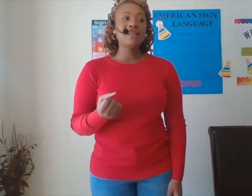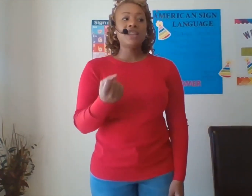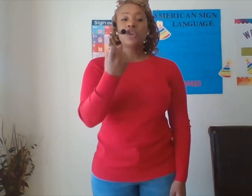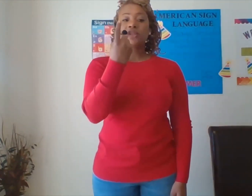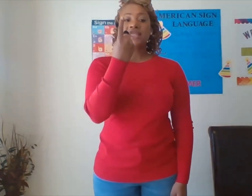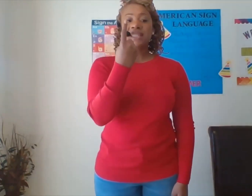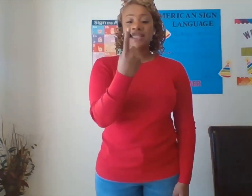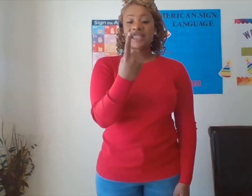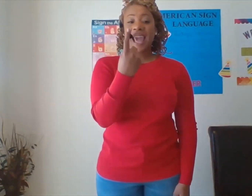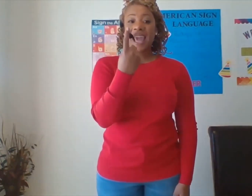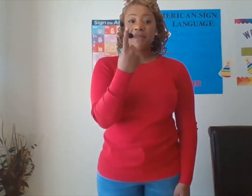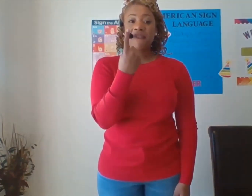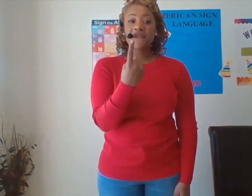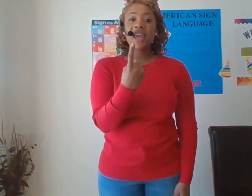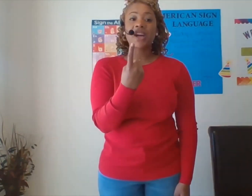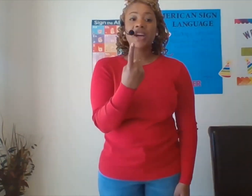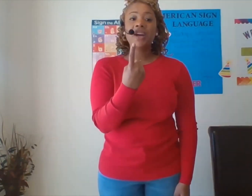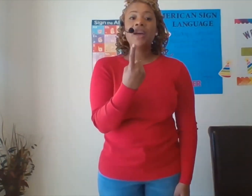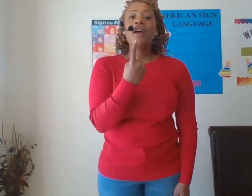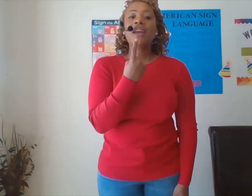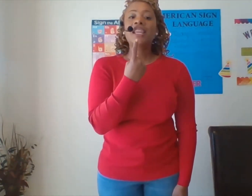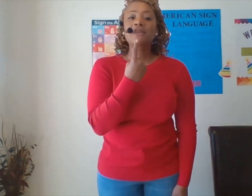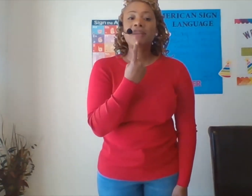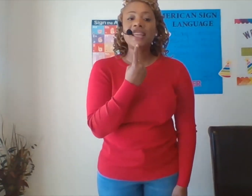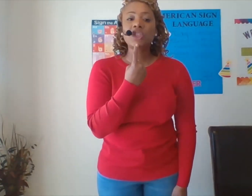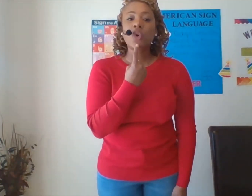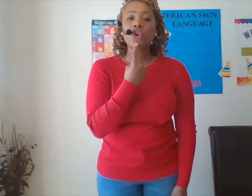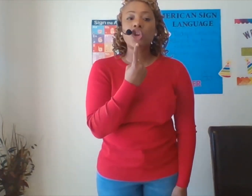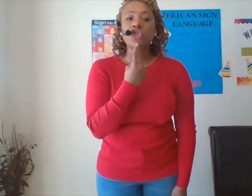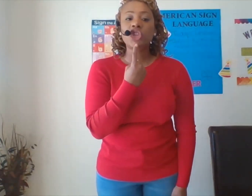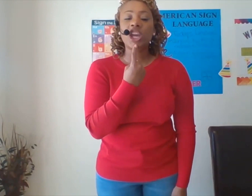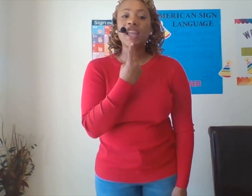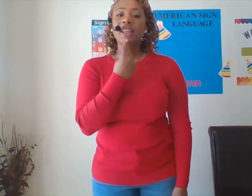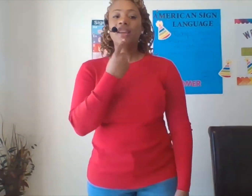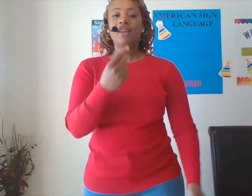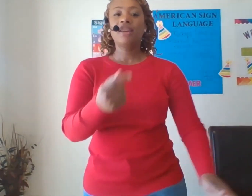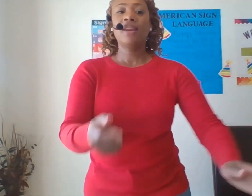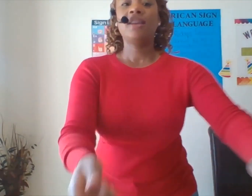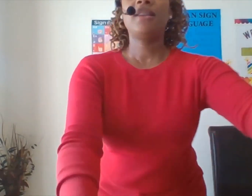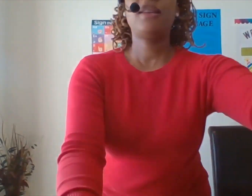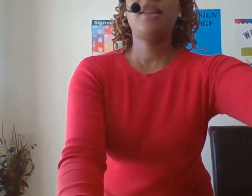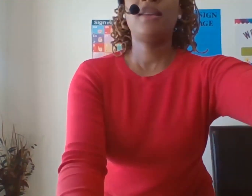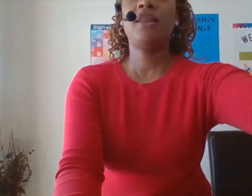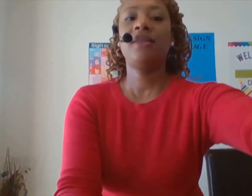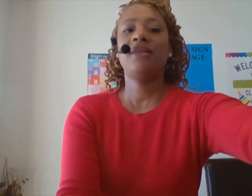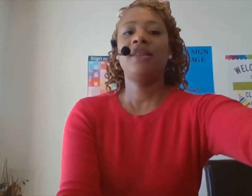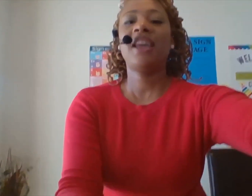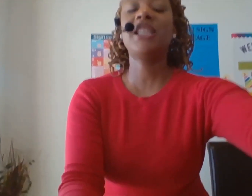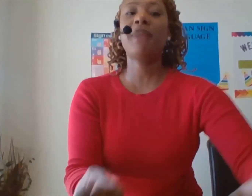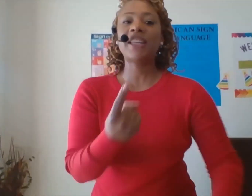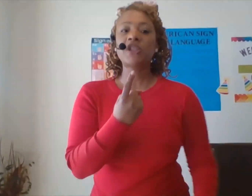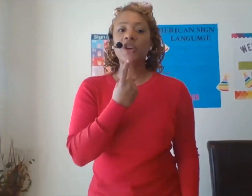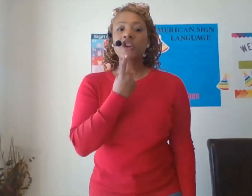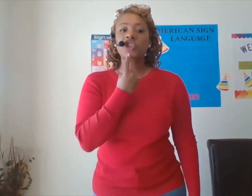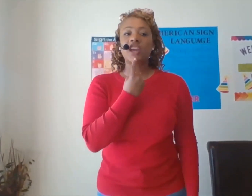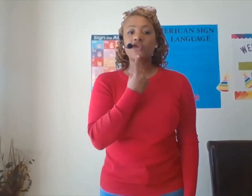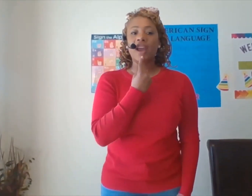uses the same finger and it's placed on your chin it's placed on your chin right